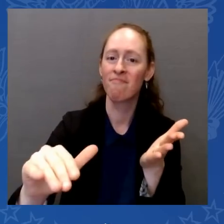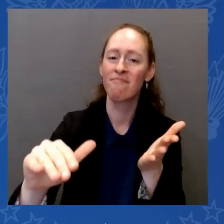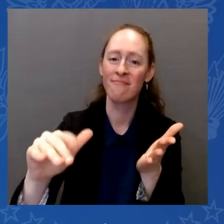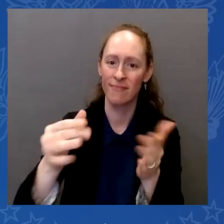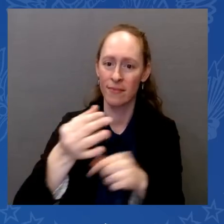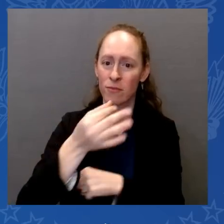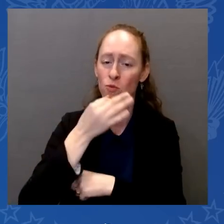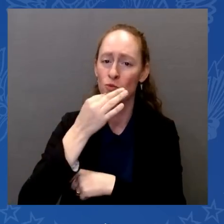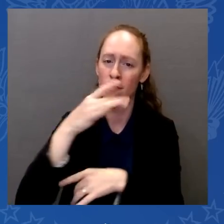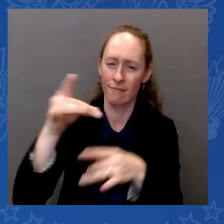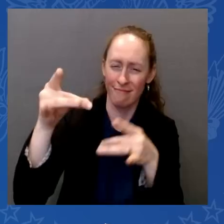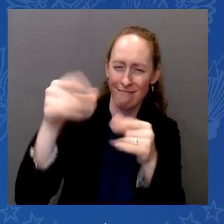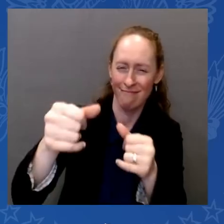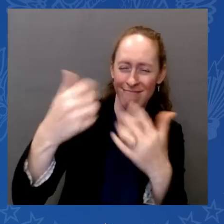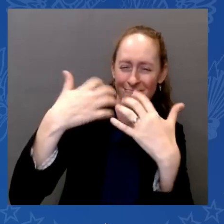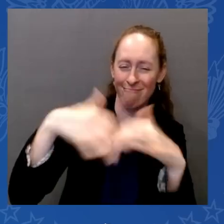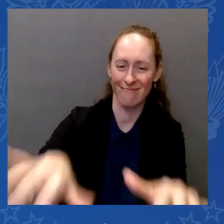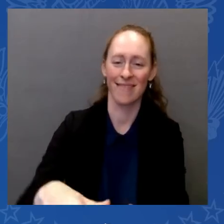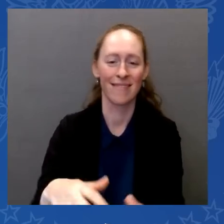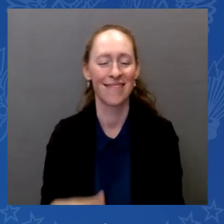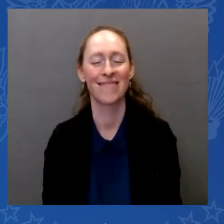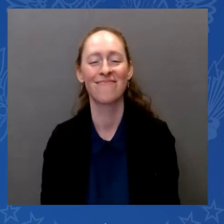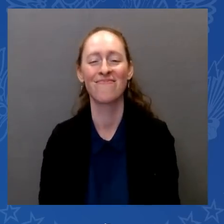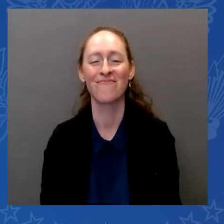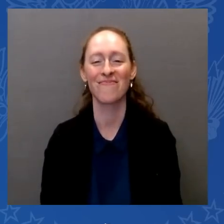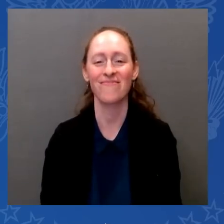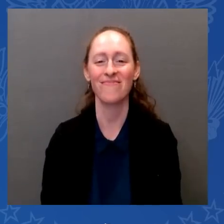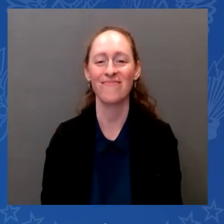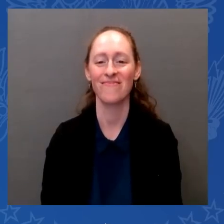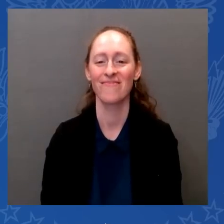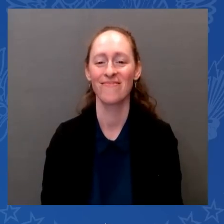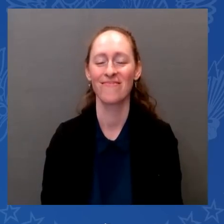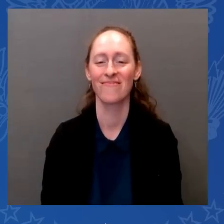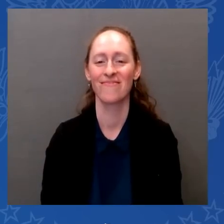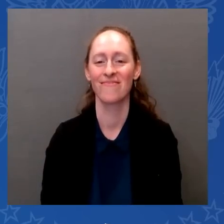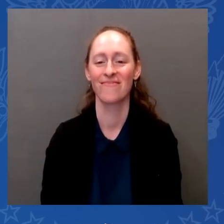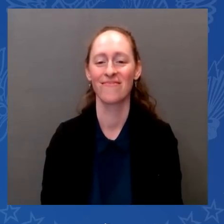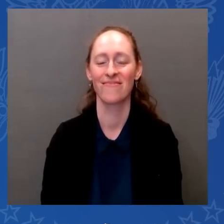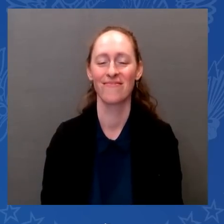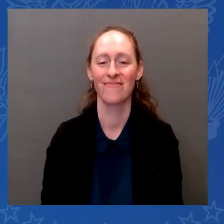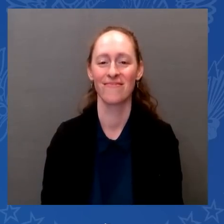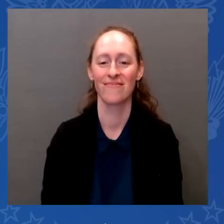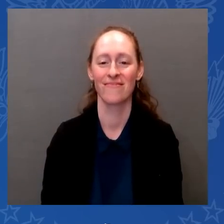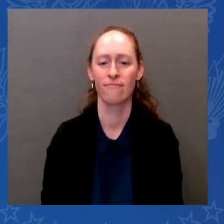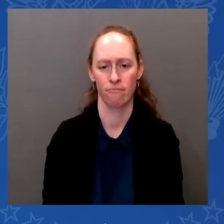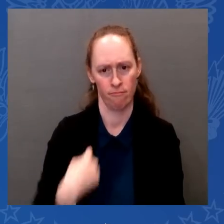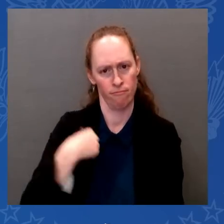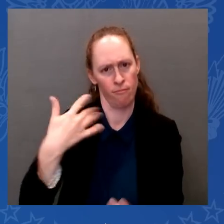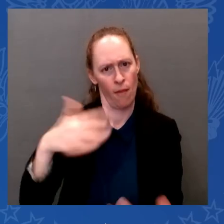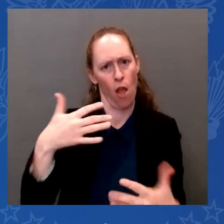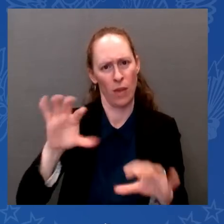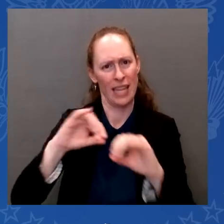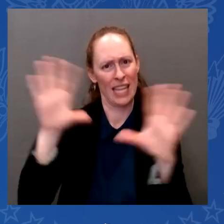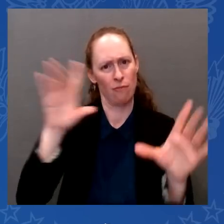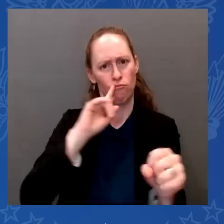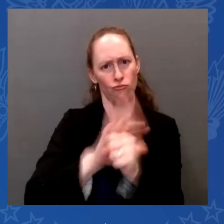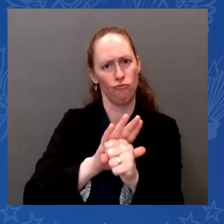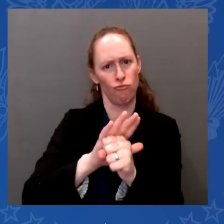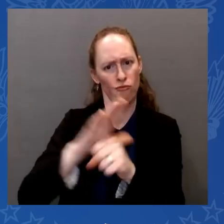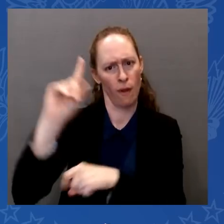My commitment was: If elected President, I was going to make government work to deliver for the people. This -- this rollout keeps that commitment,